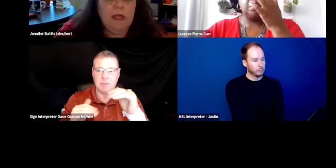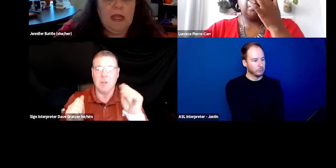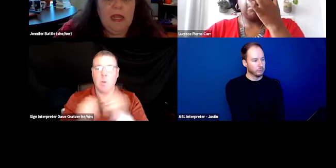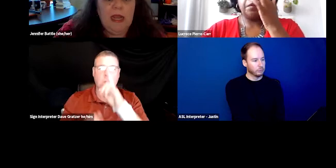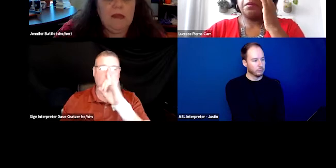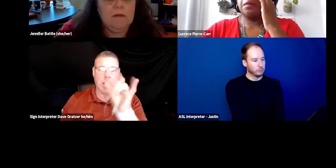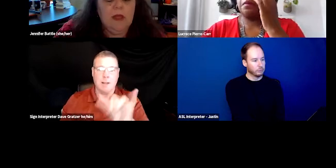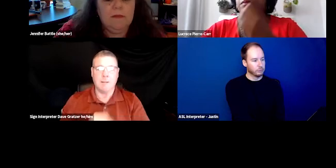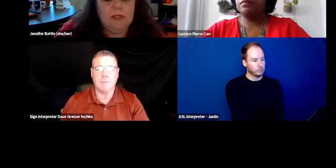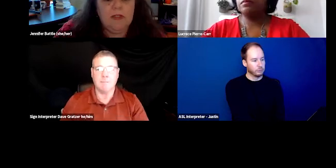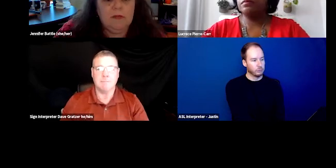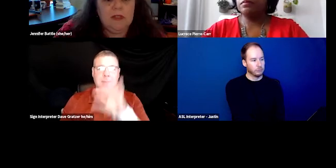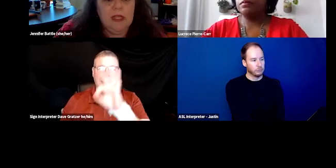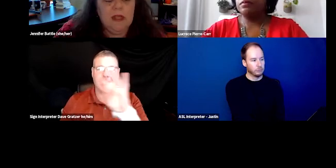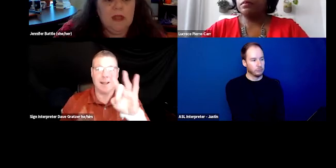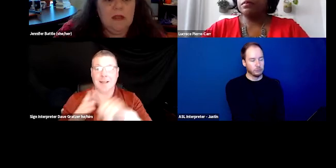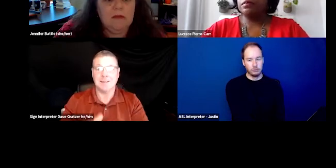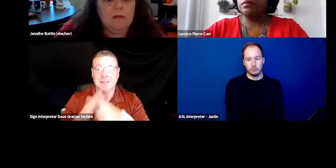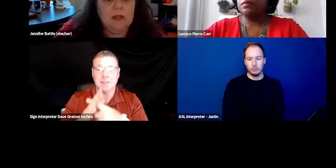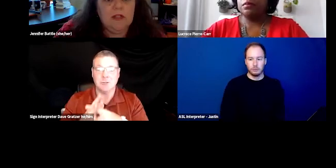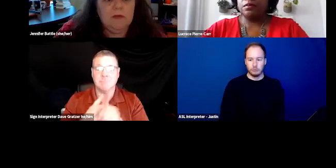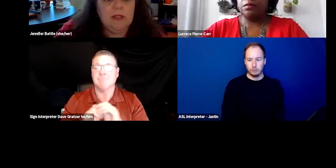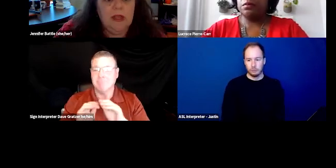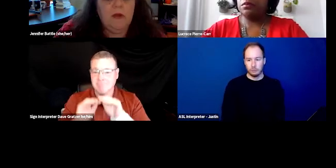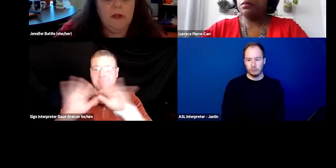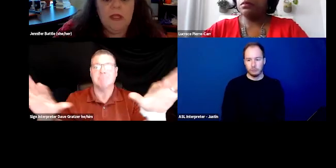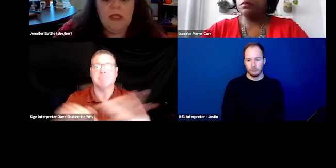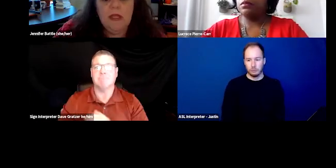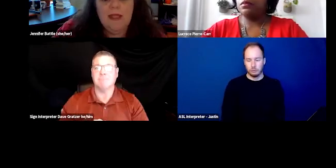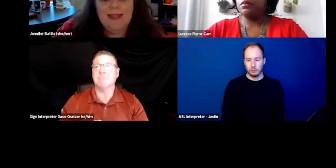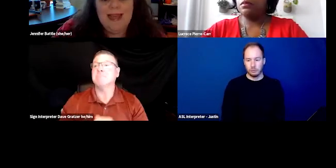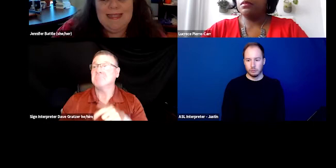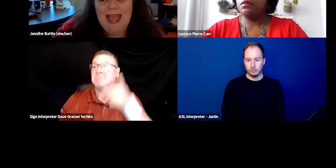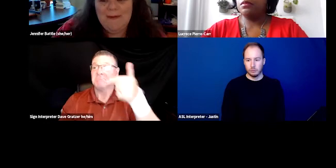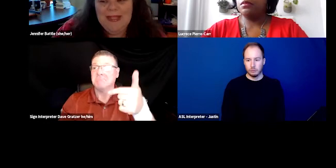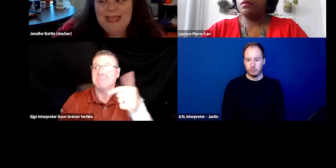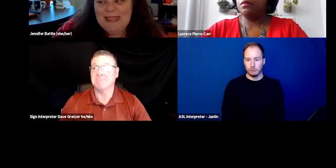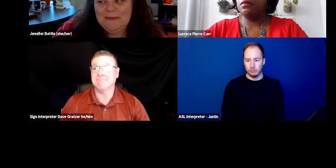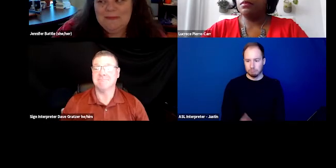when 988 starts to really go. Next slide, please.